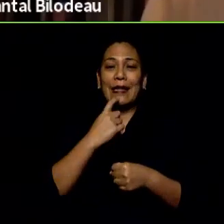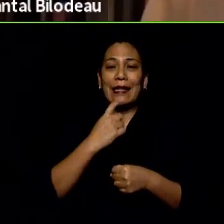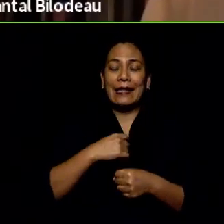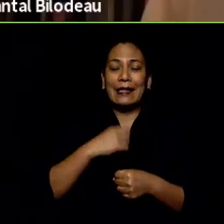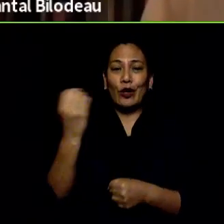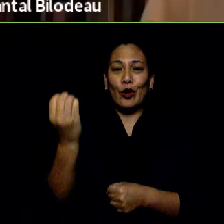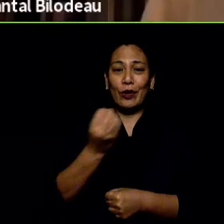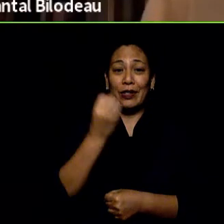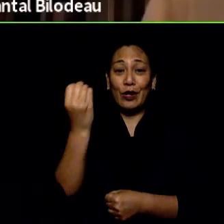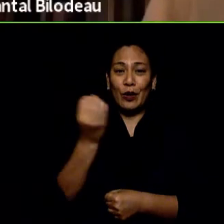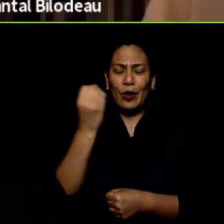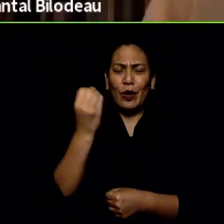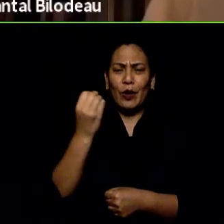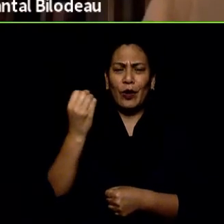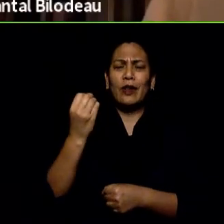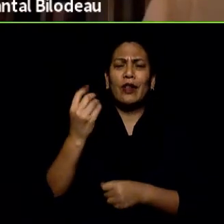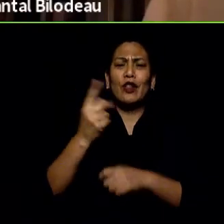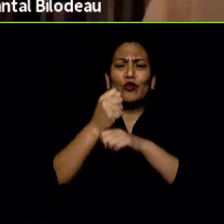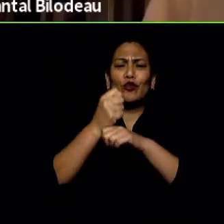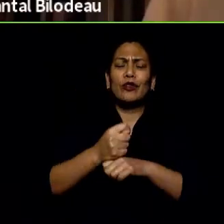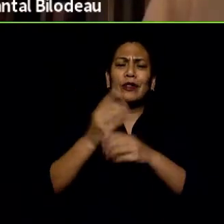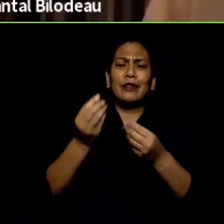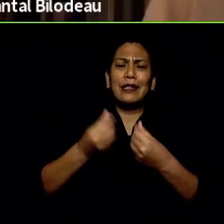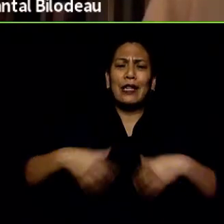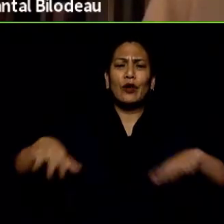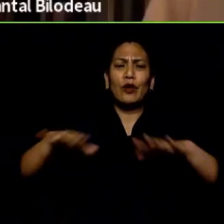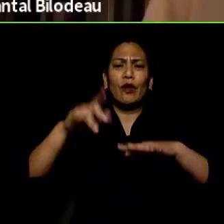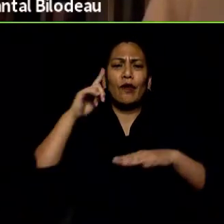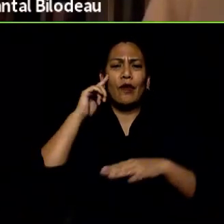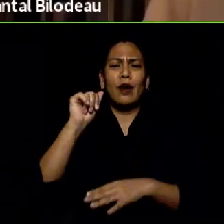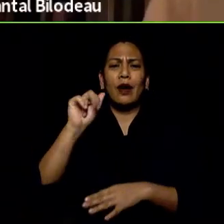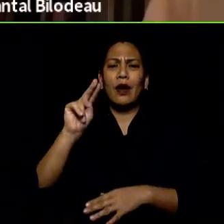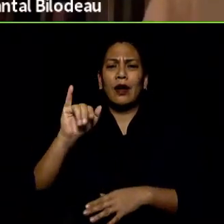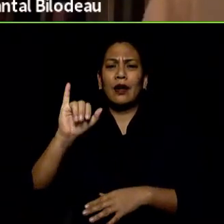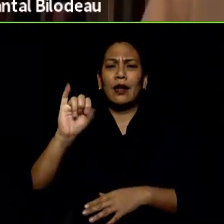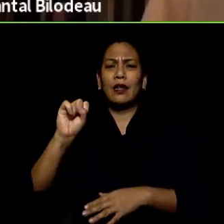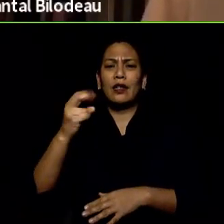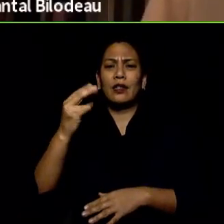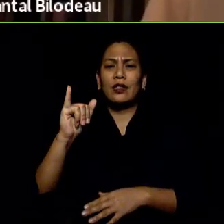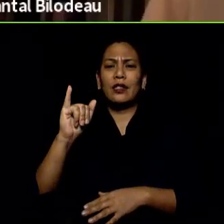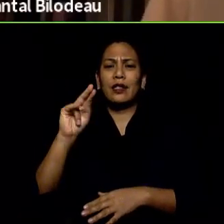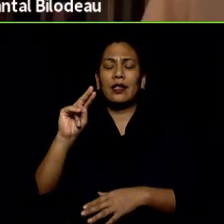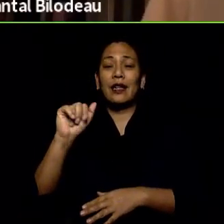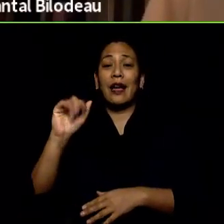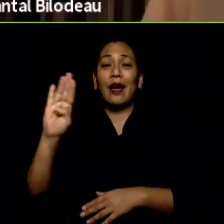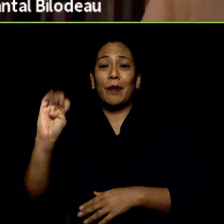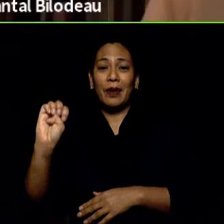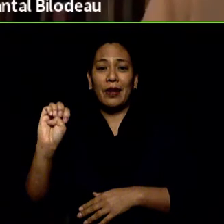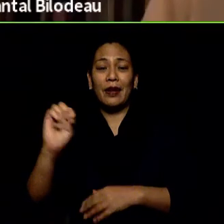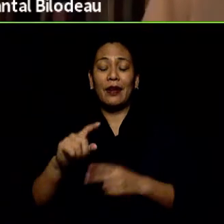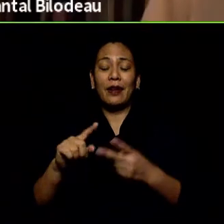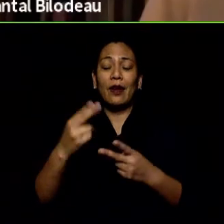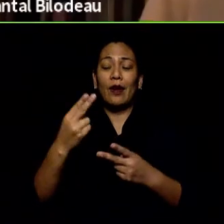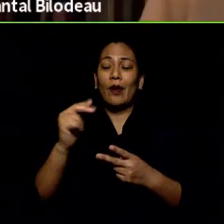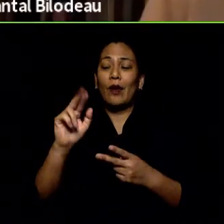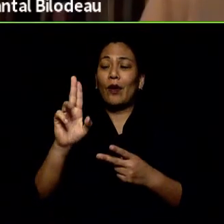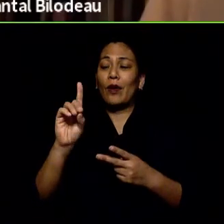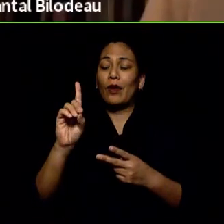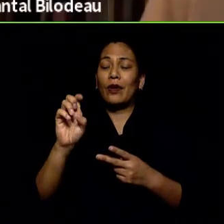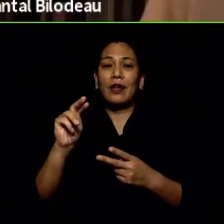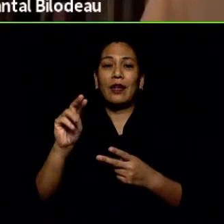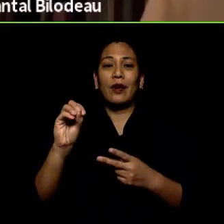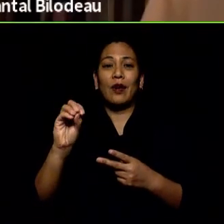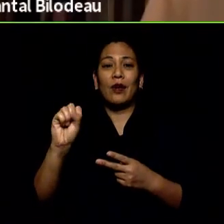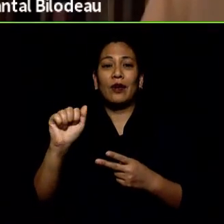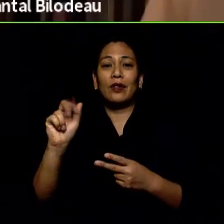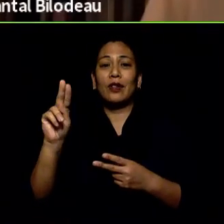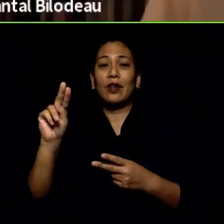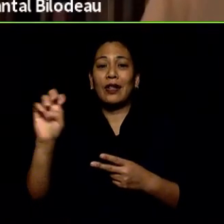The traditional territory of the Anishinaabe, the Haudenosaunee, and the Huron-Wendat.